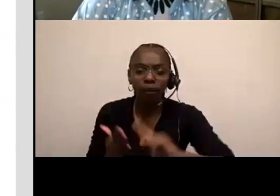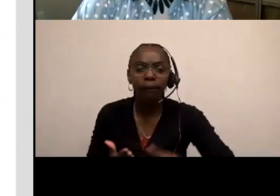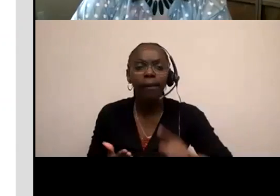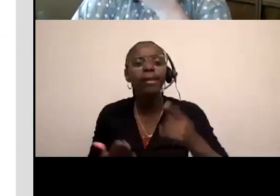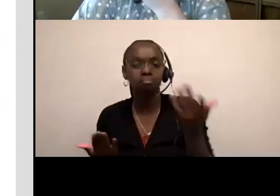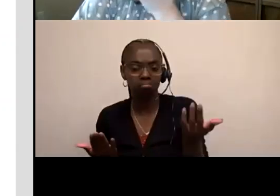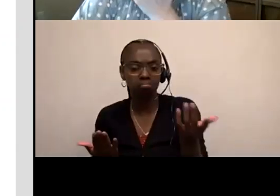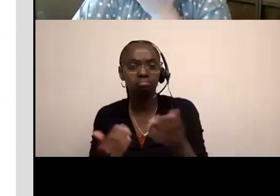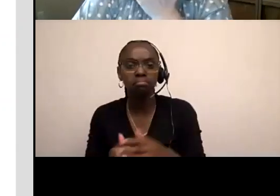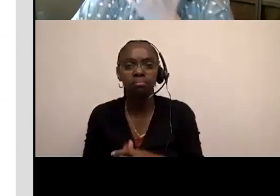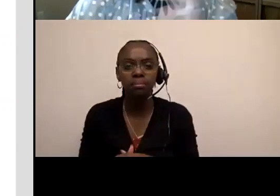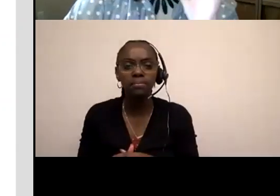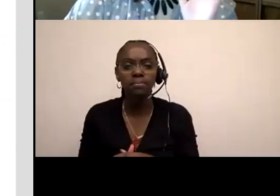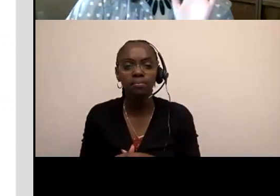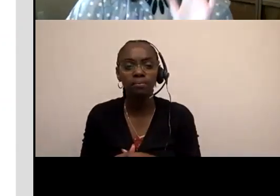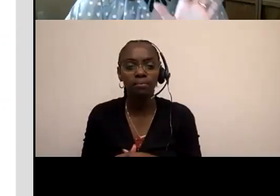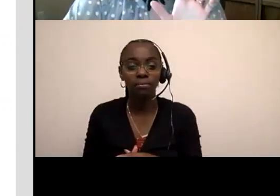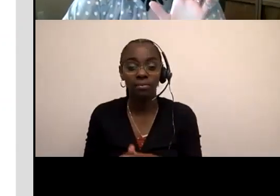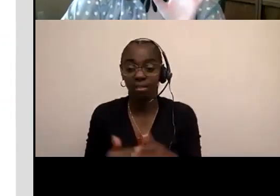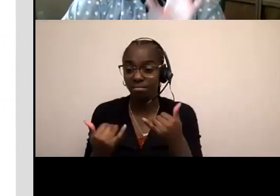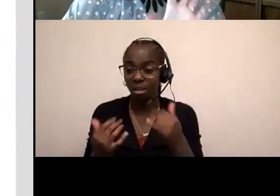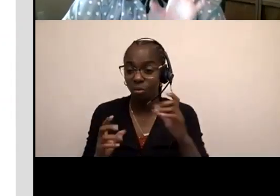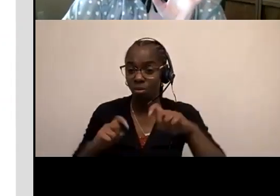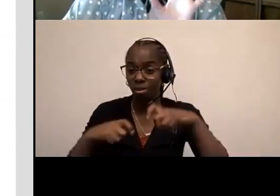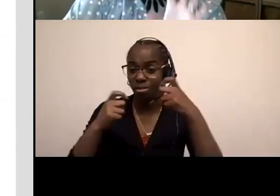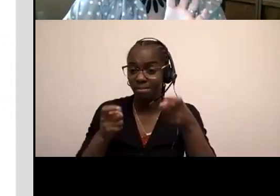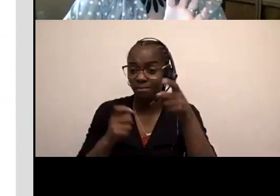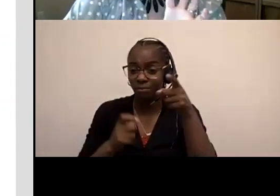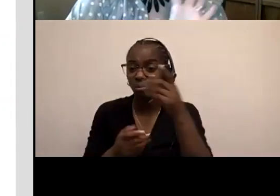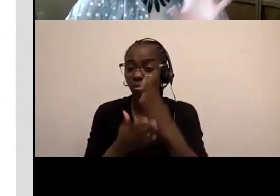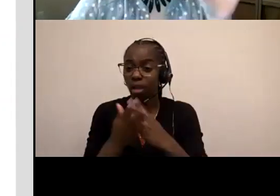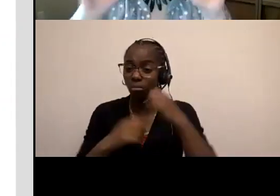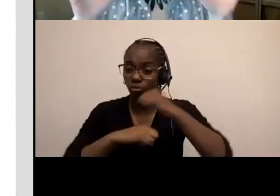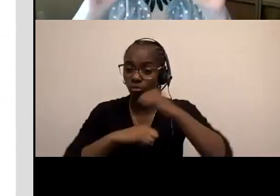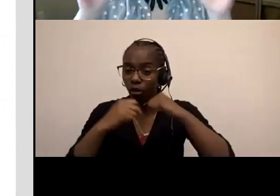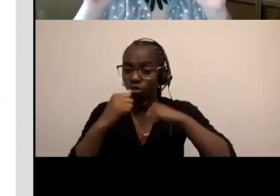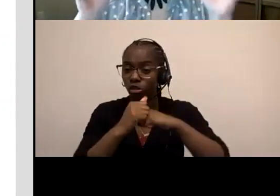AND SO I WANT TO GIVE YOU SOME STRUCTURE TO HELP YOU ACCOMPLISH THAT. IF THAT IS YOUR